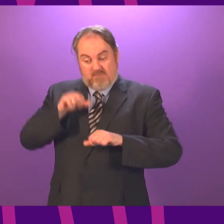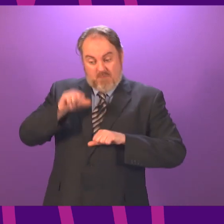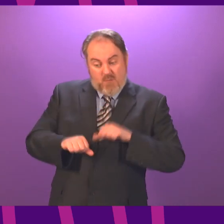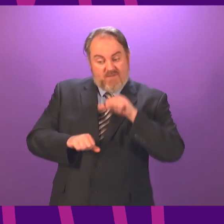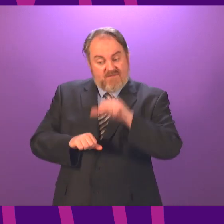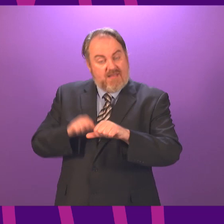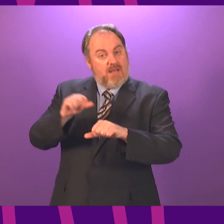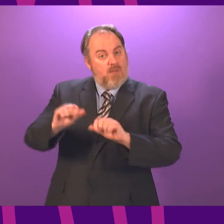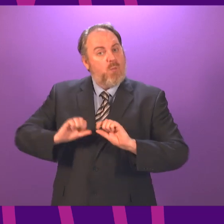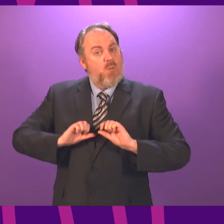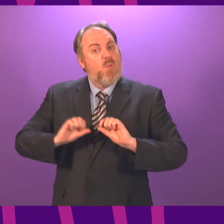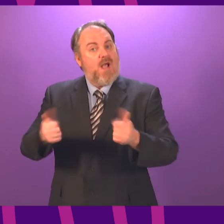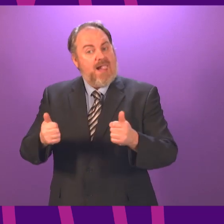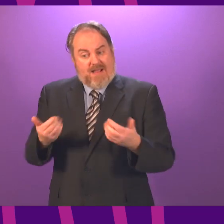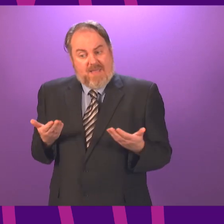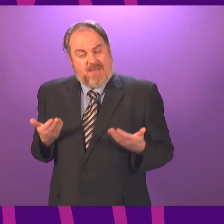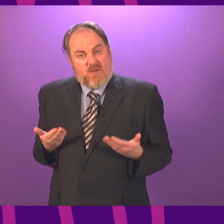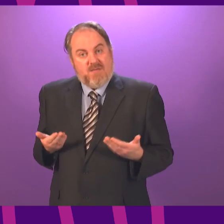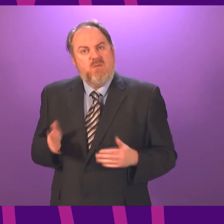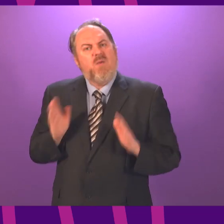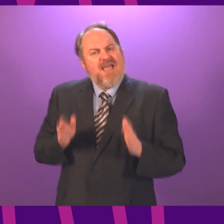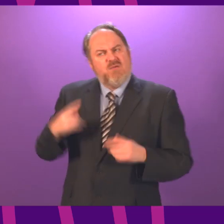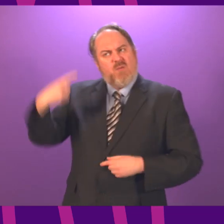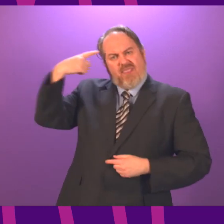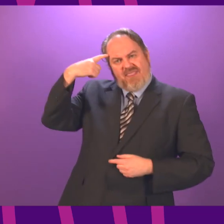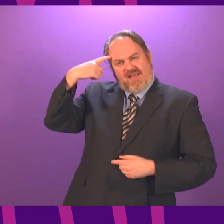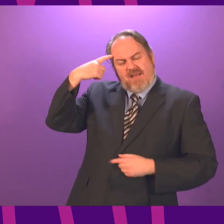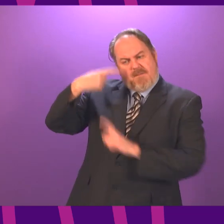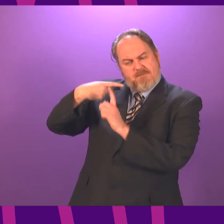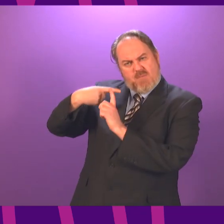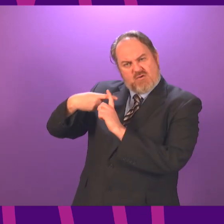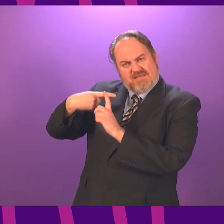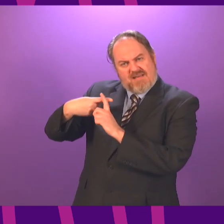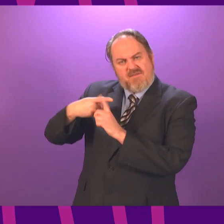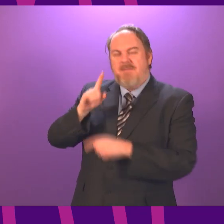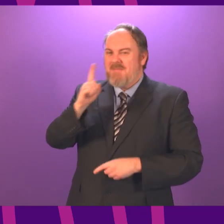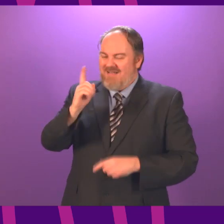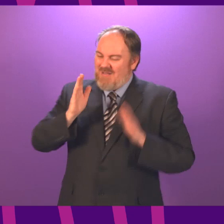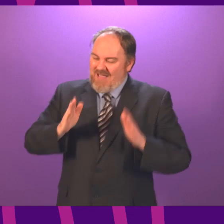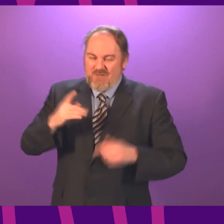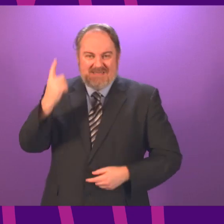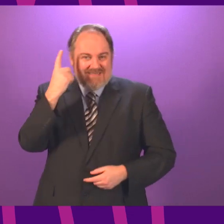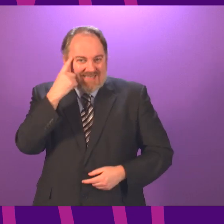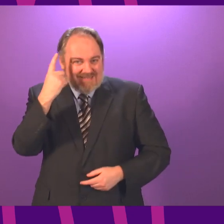when we have to be optimistic and positive but also patient and sensible. The last thing